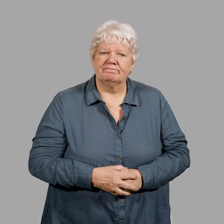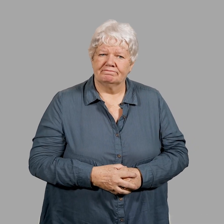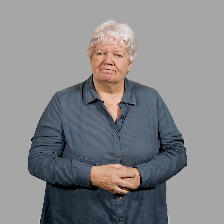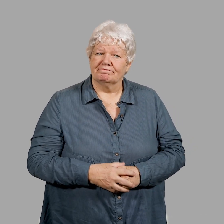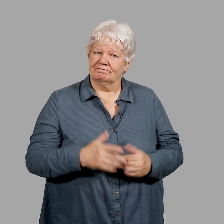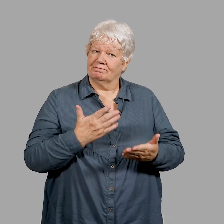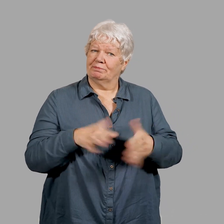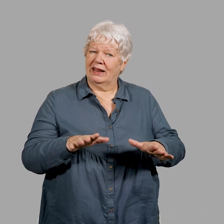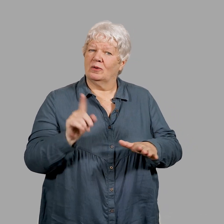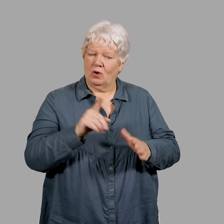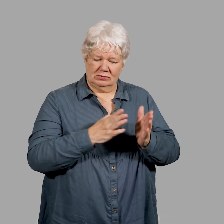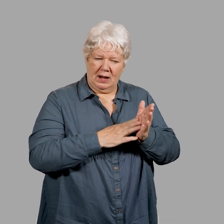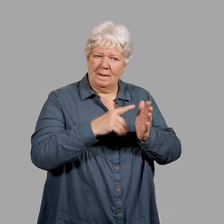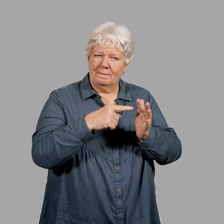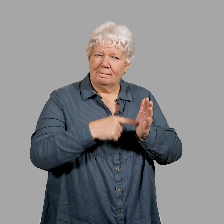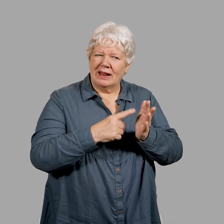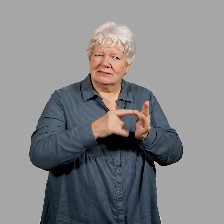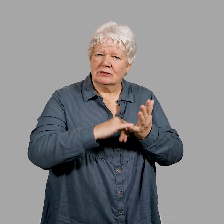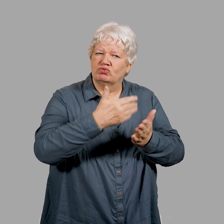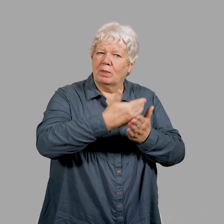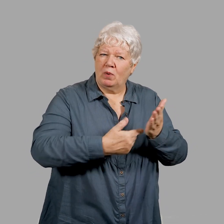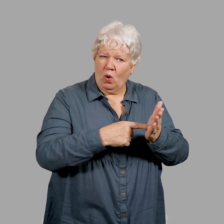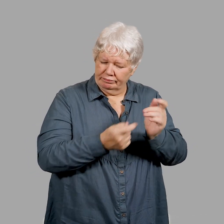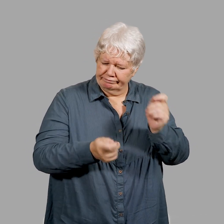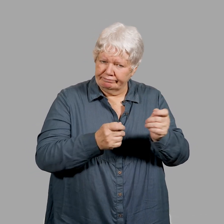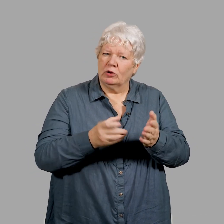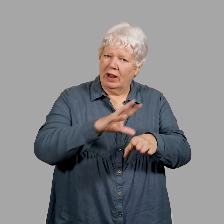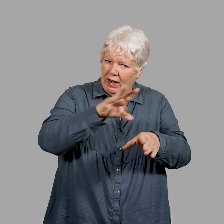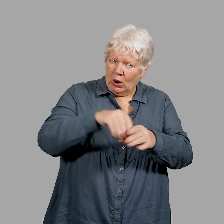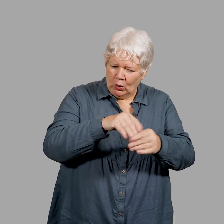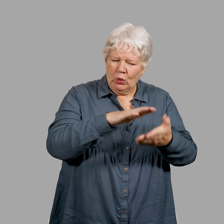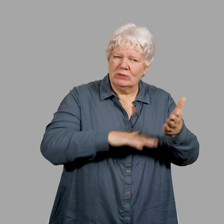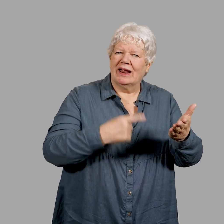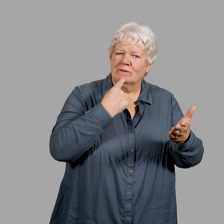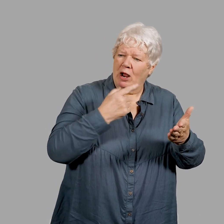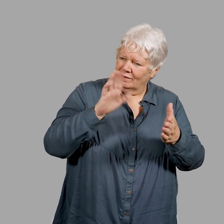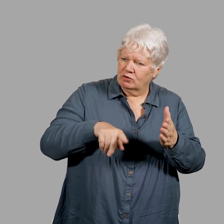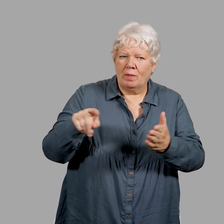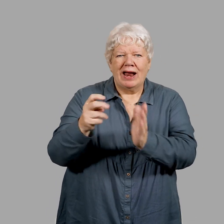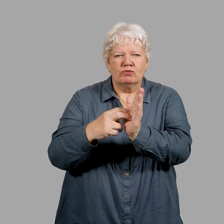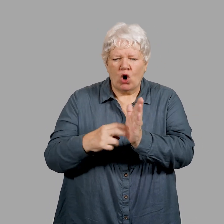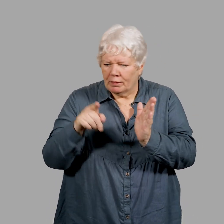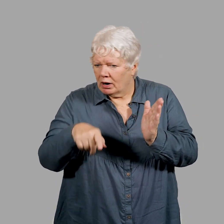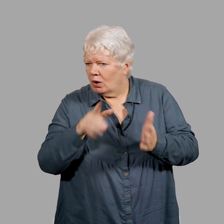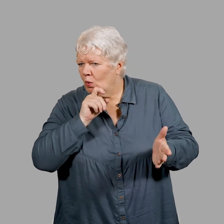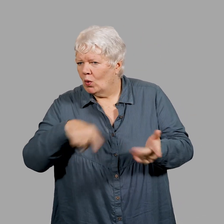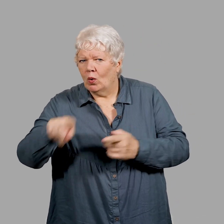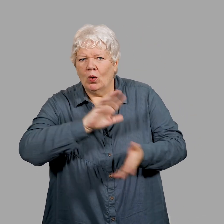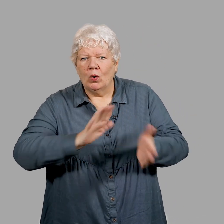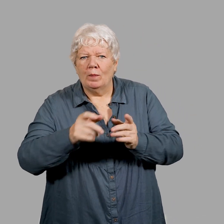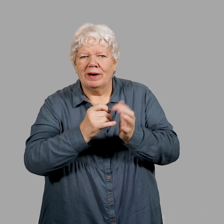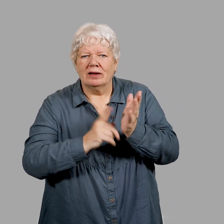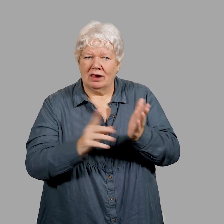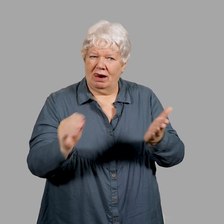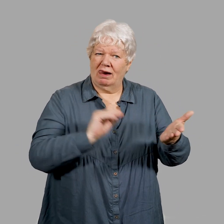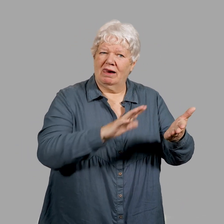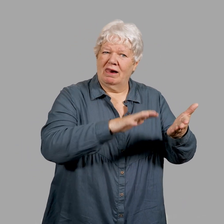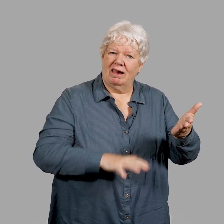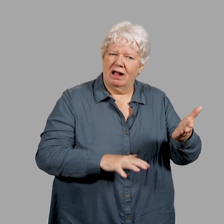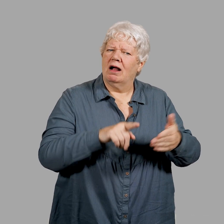Status: METIS report to be amended to show data from enrolment.